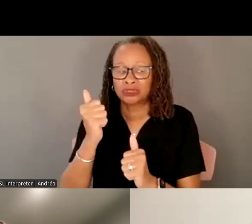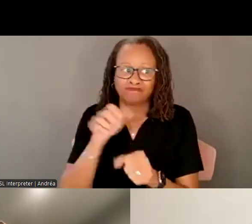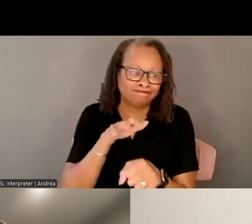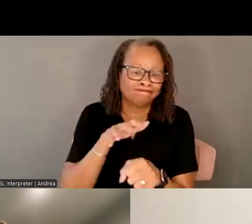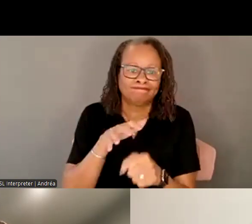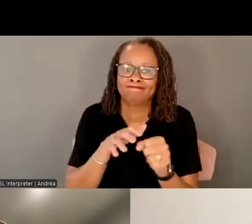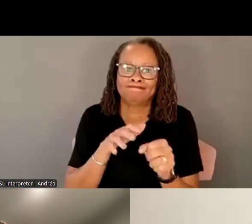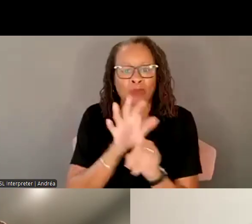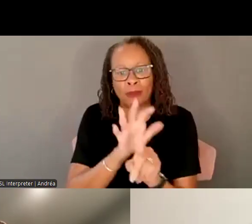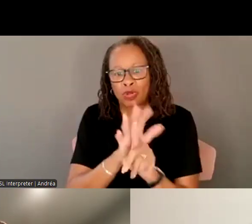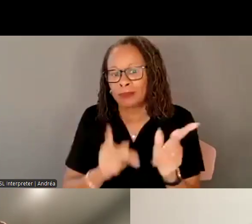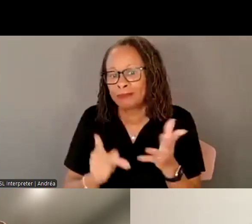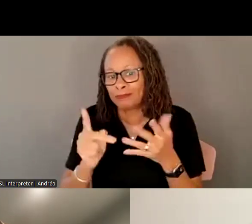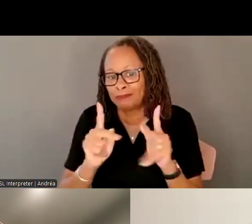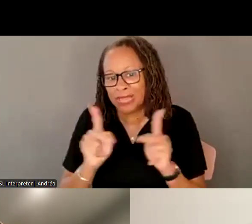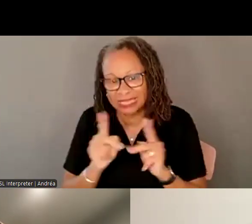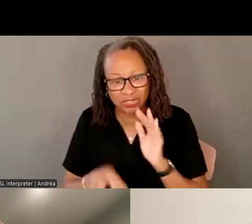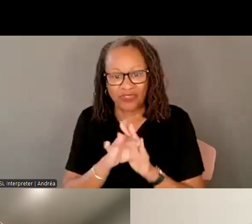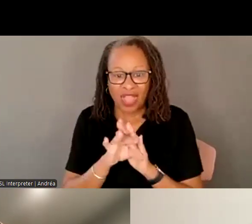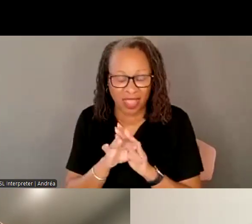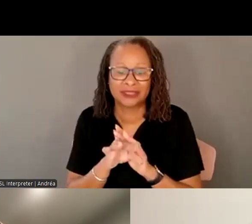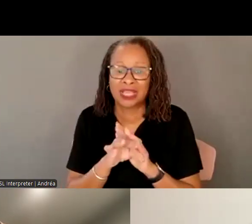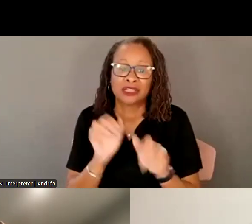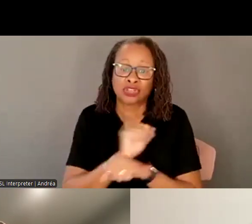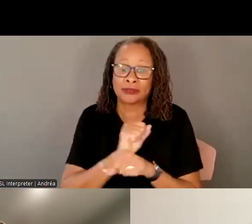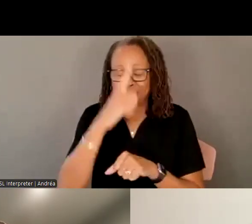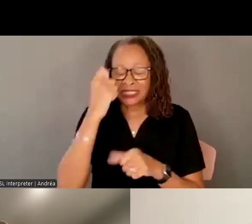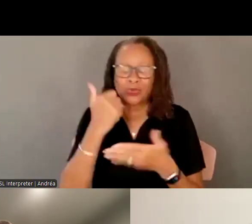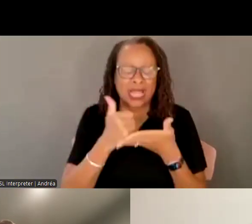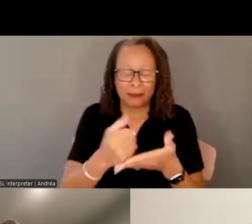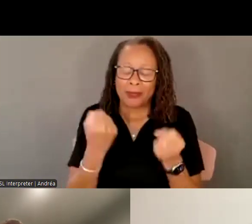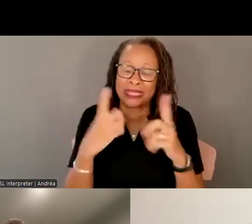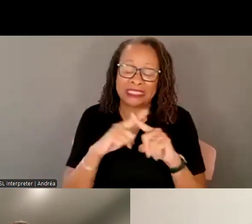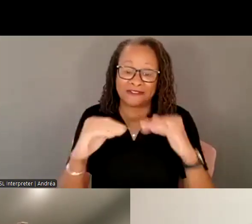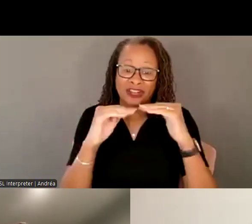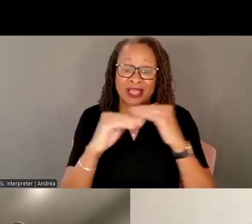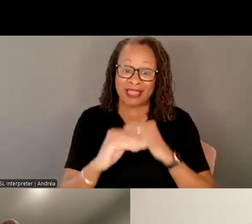because we can help on so many different levels to help you identify those things,